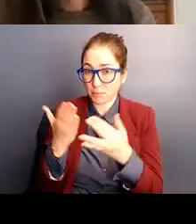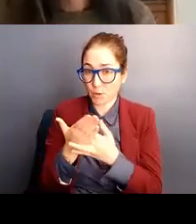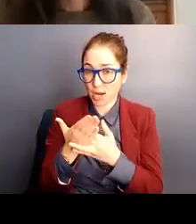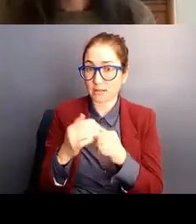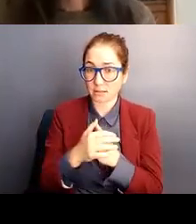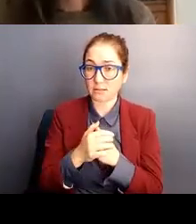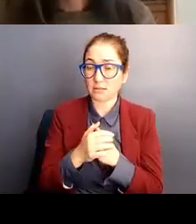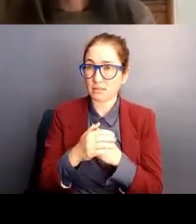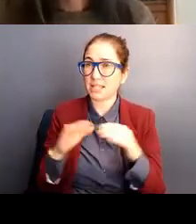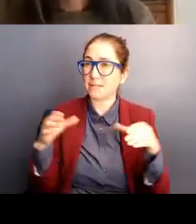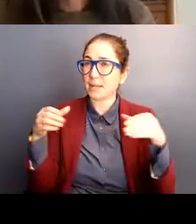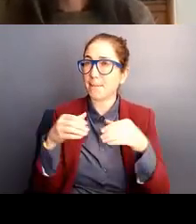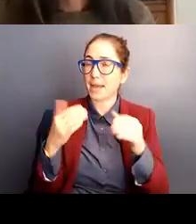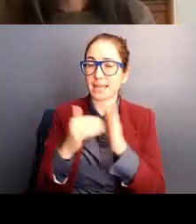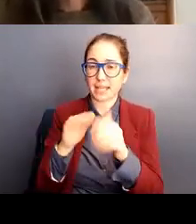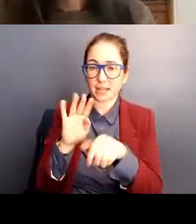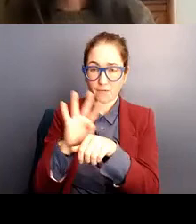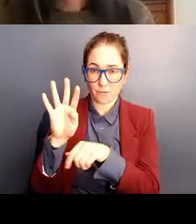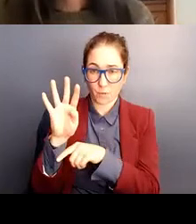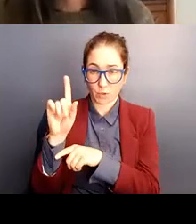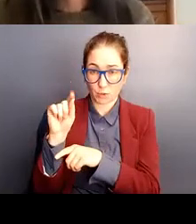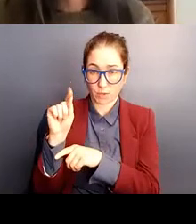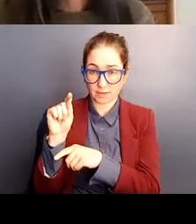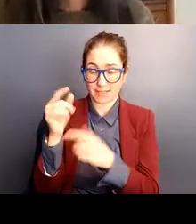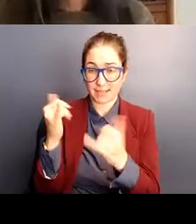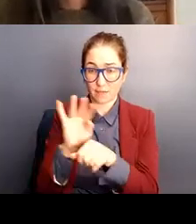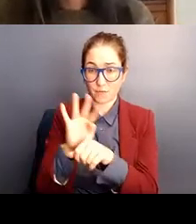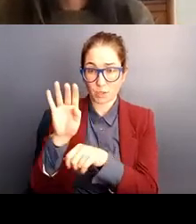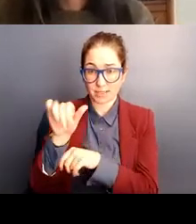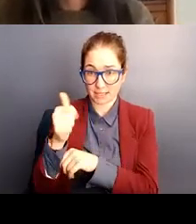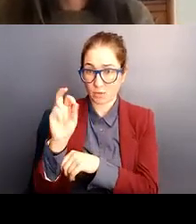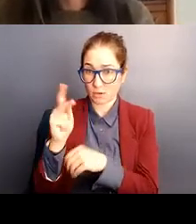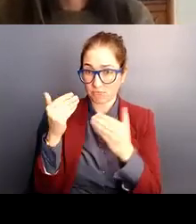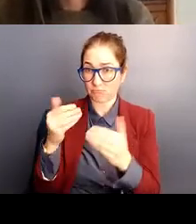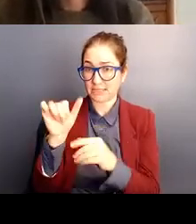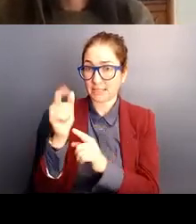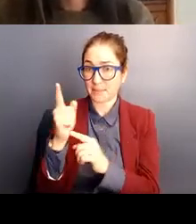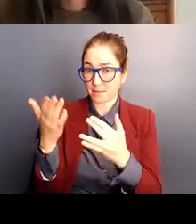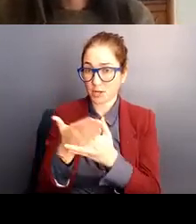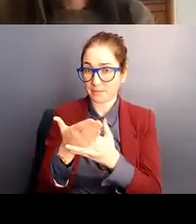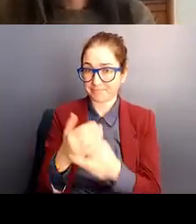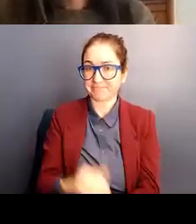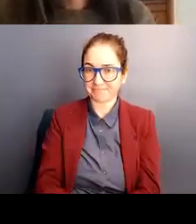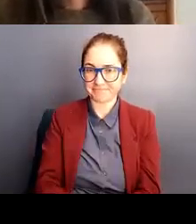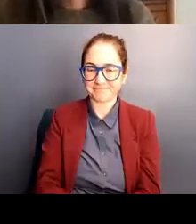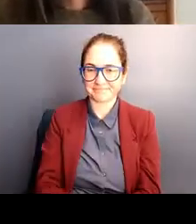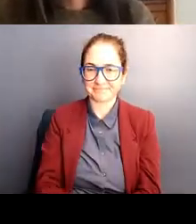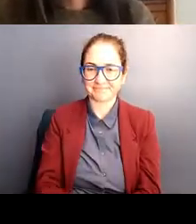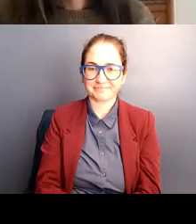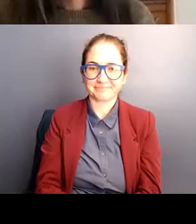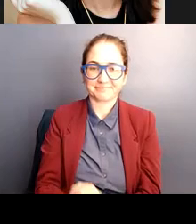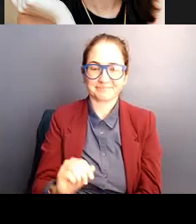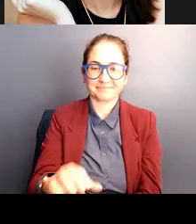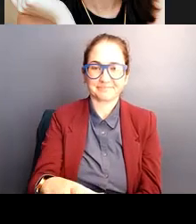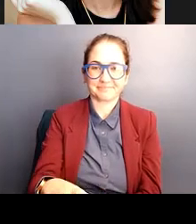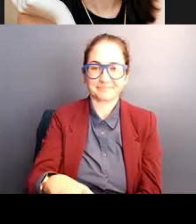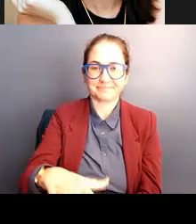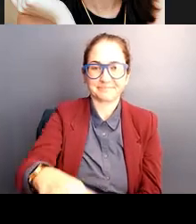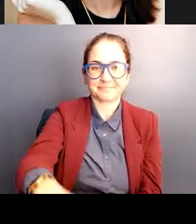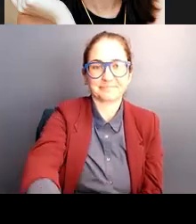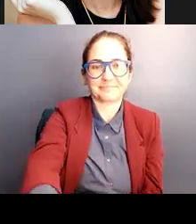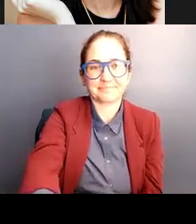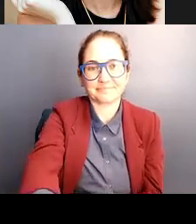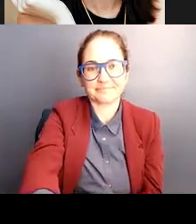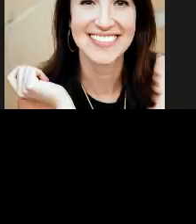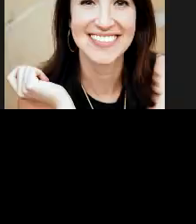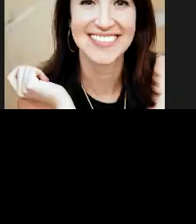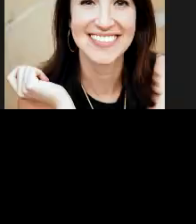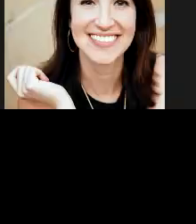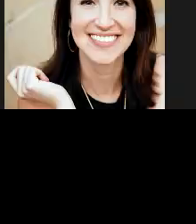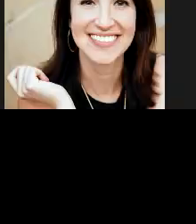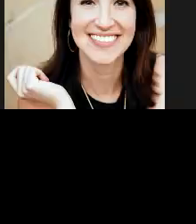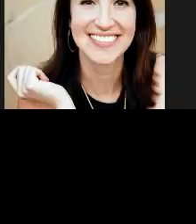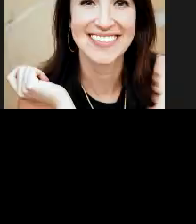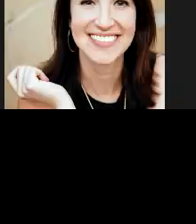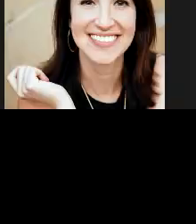come back at 4:20. It's 4:10 right now. So you can take a ten-minute